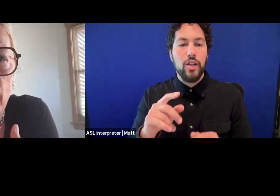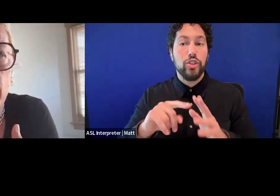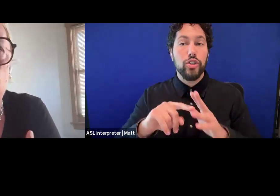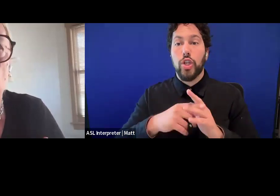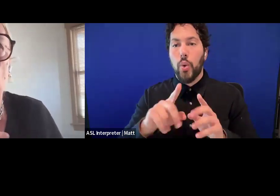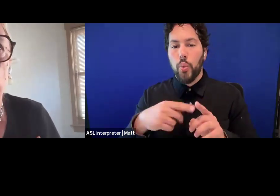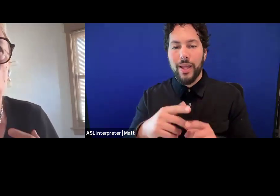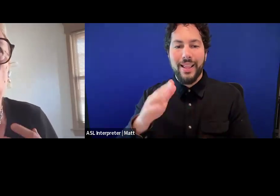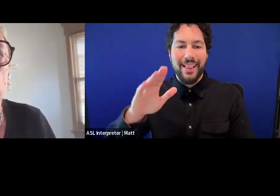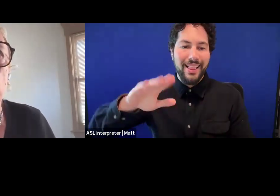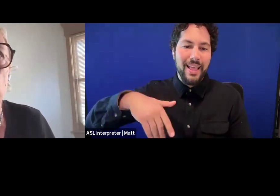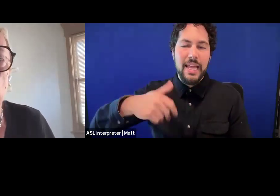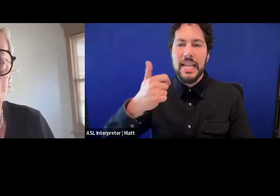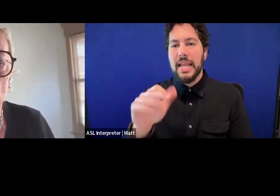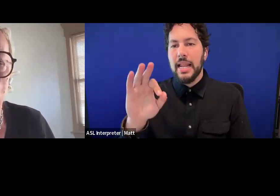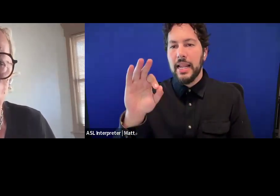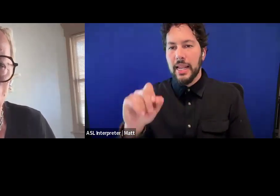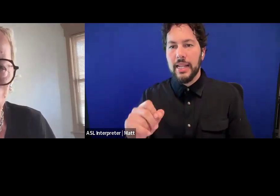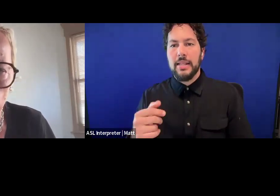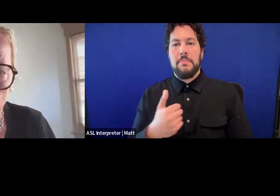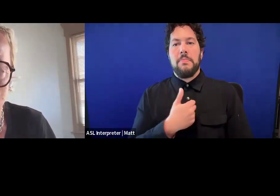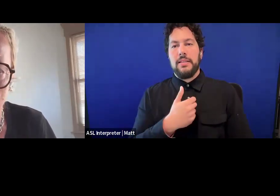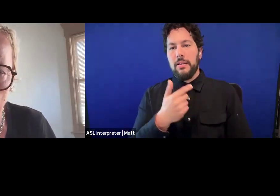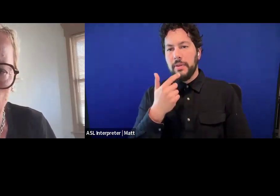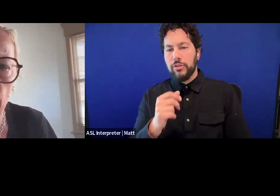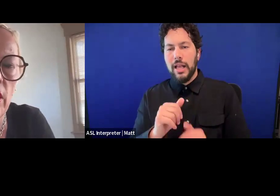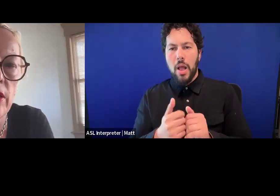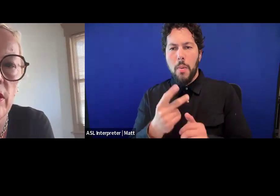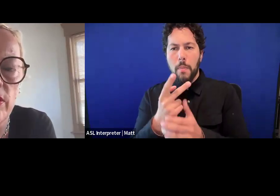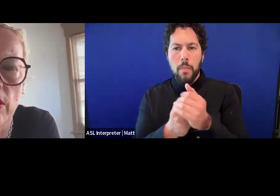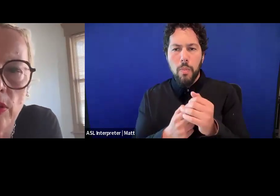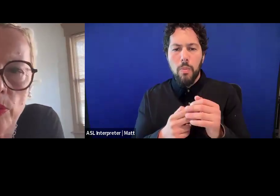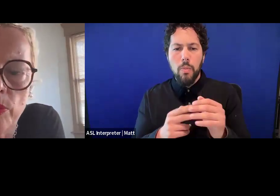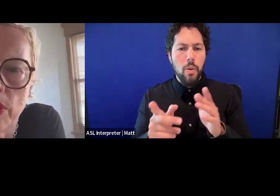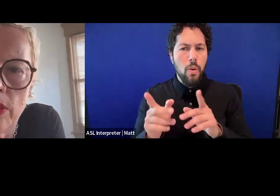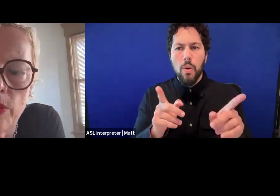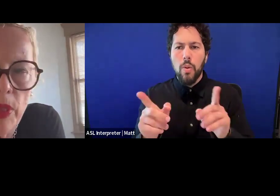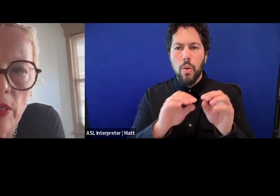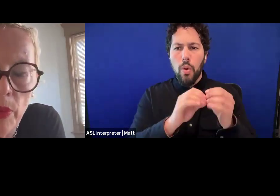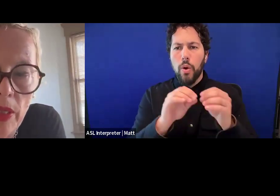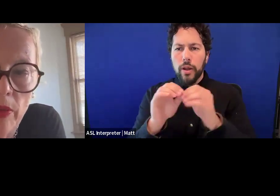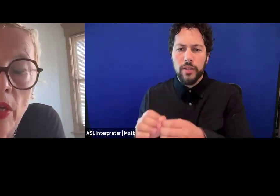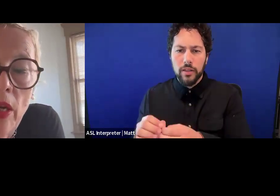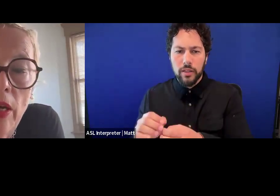And I'm interested in how both and the organisations that I'm going to be speaking about